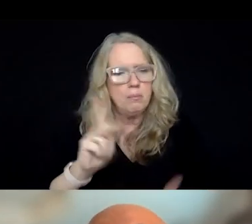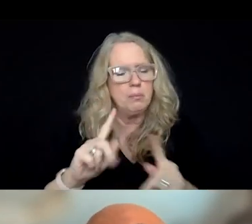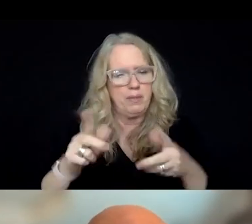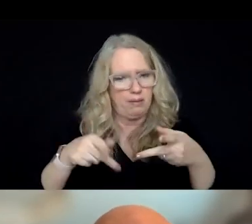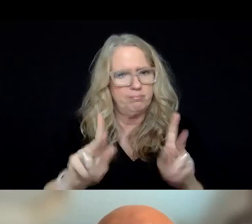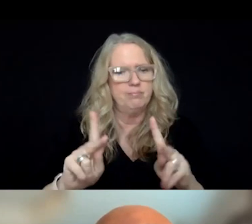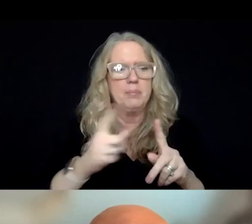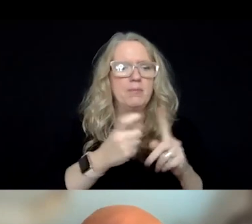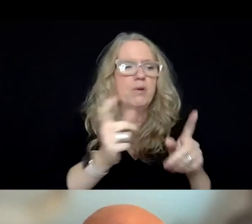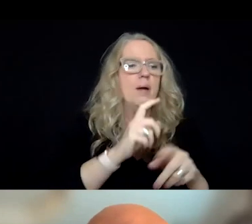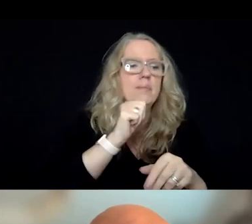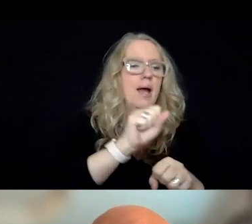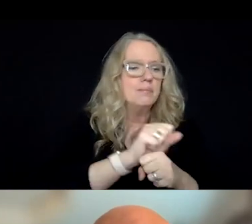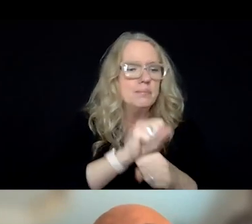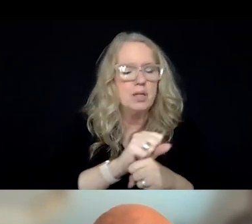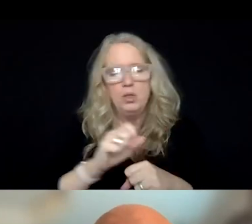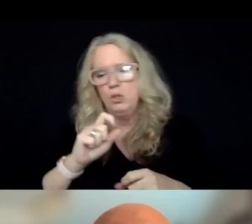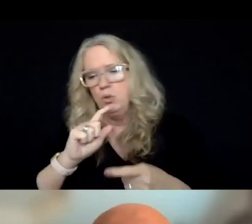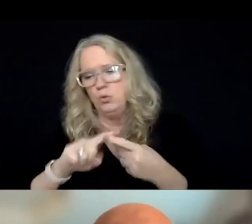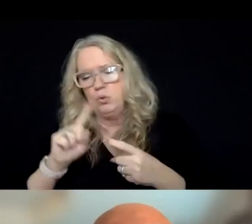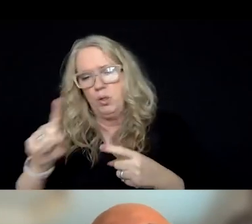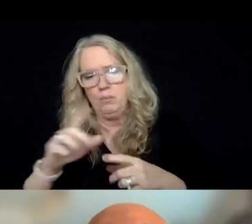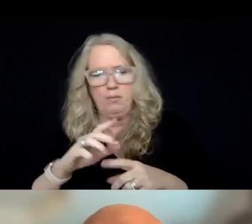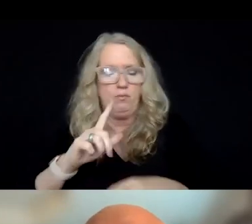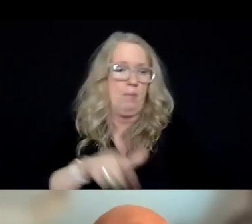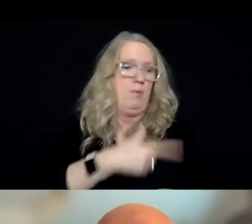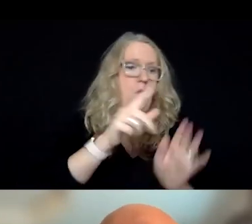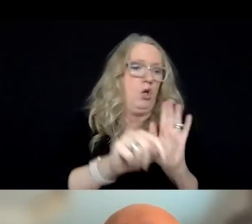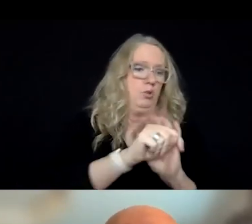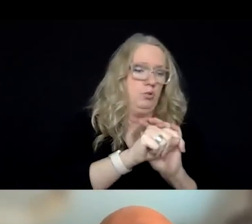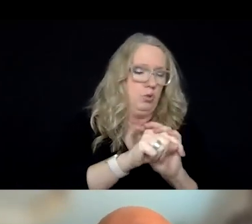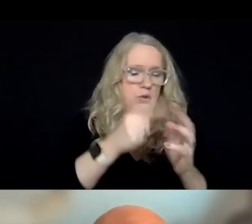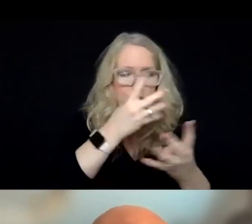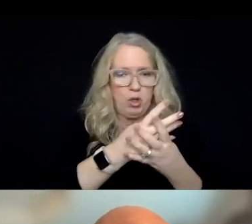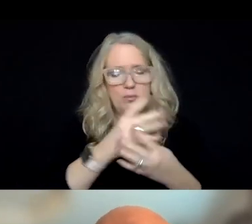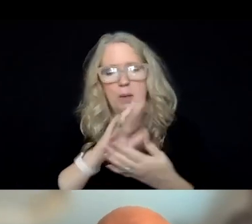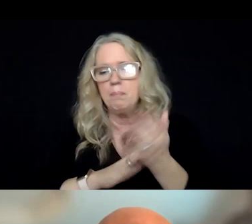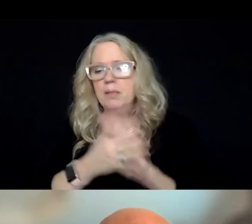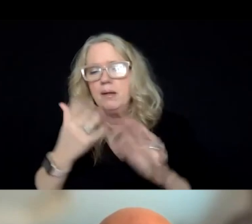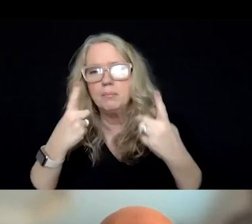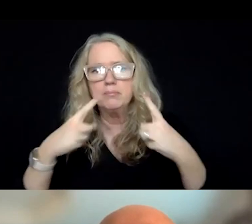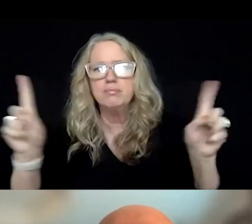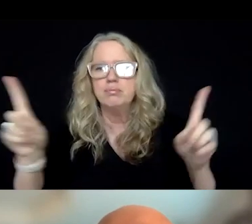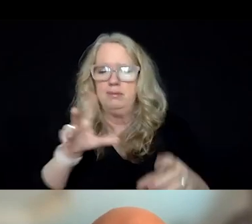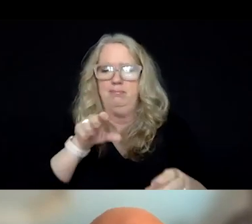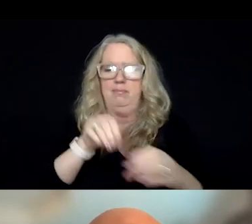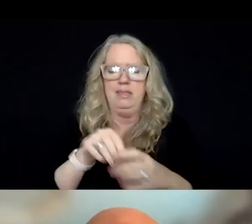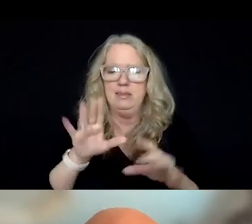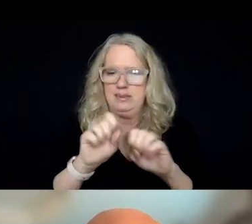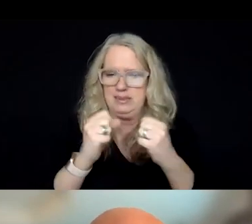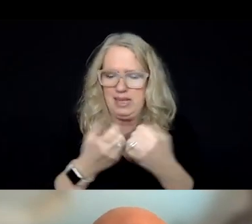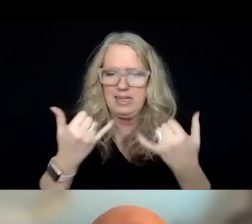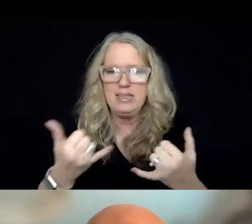UNEMPLOYED TO EMPLOYED. TODAY I AM A HOMEOWNER,